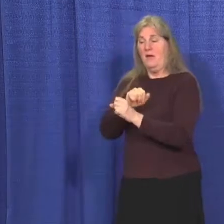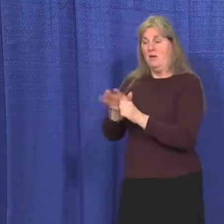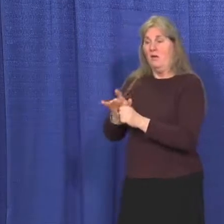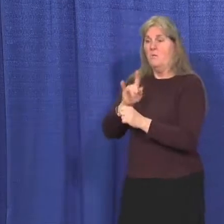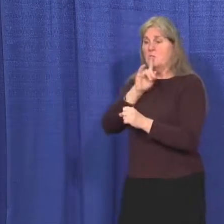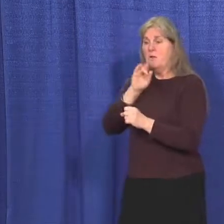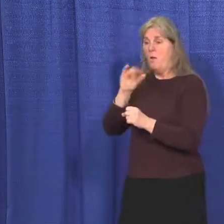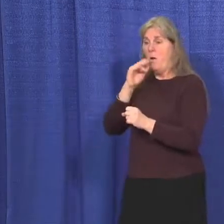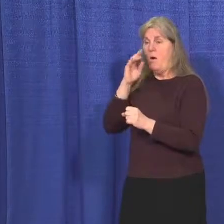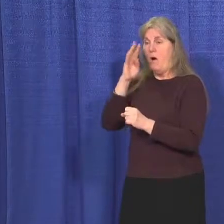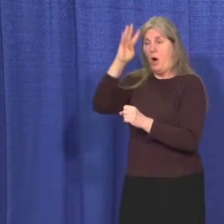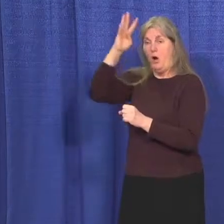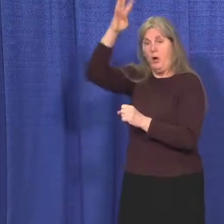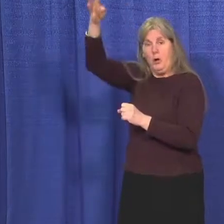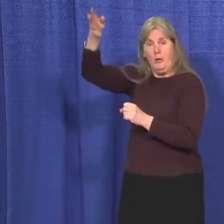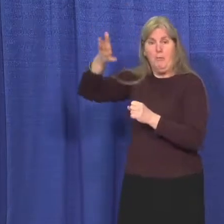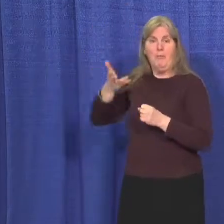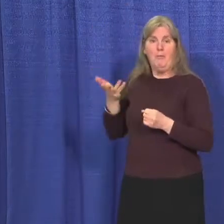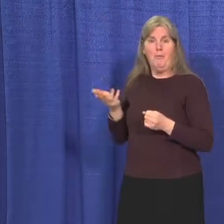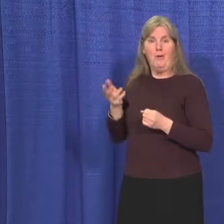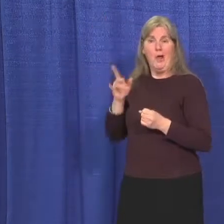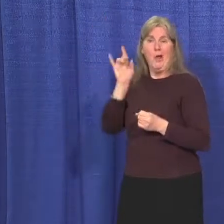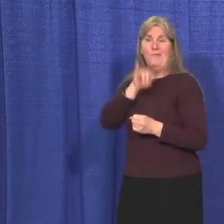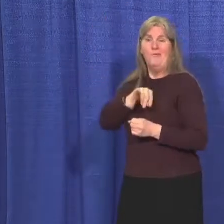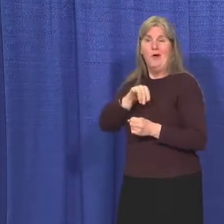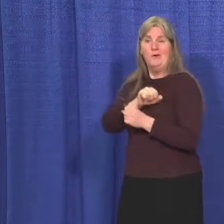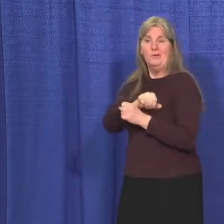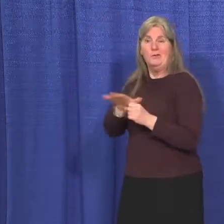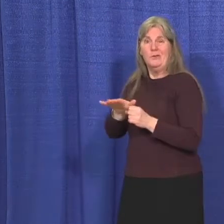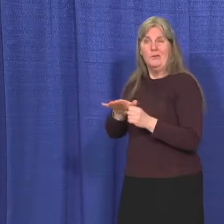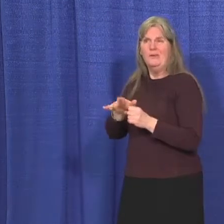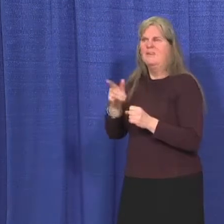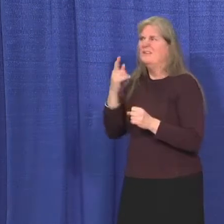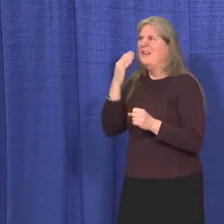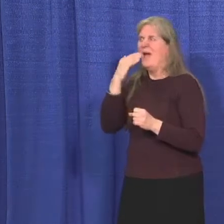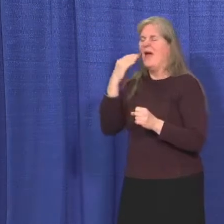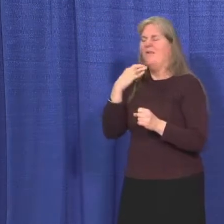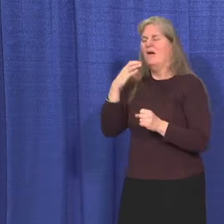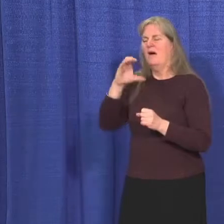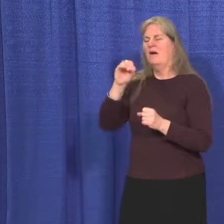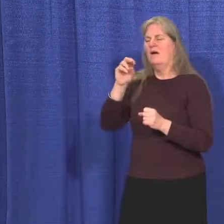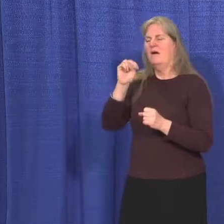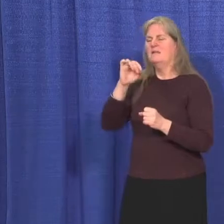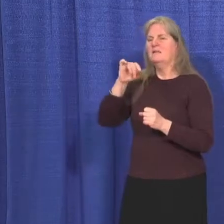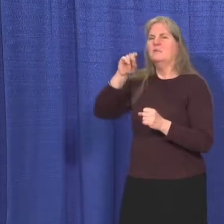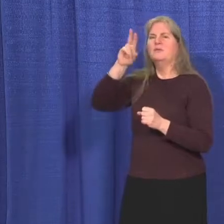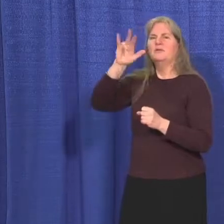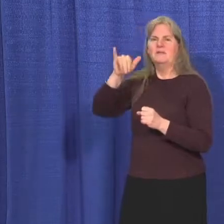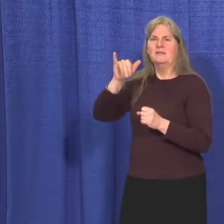pandemic exists or not, and there are various conspiracy theories.